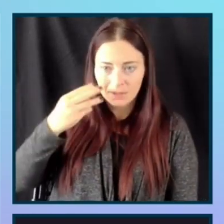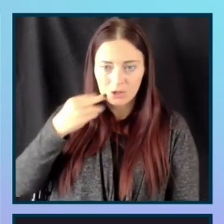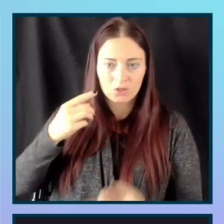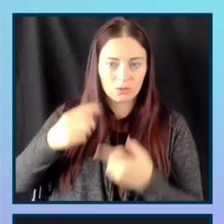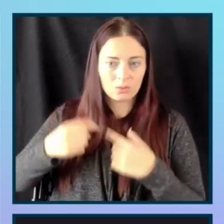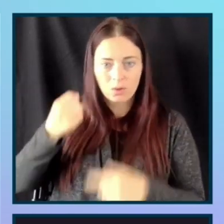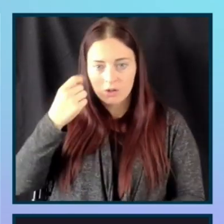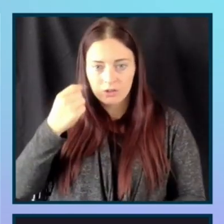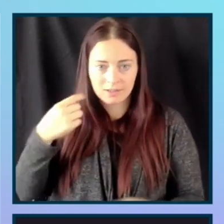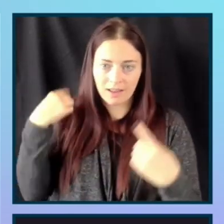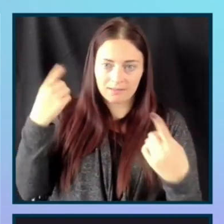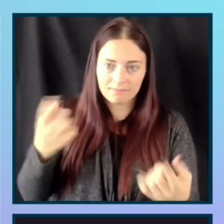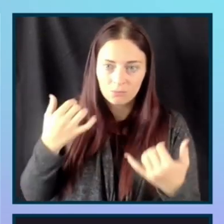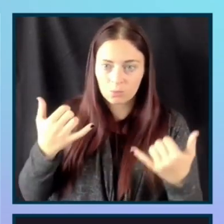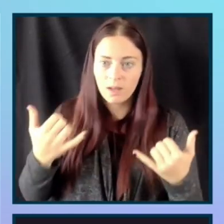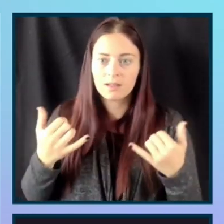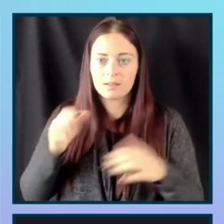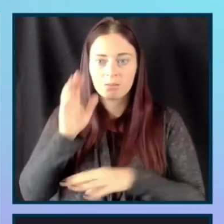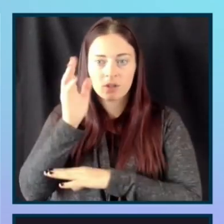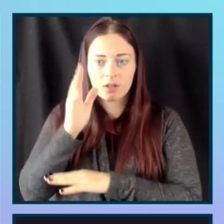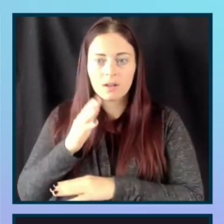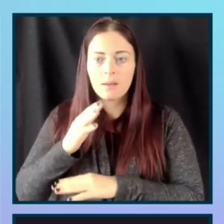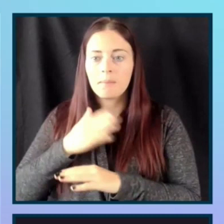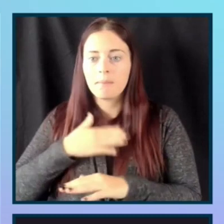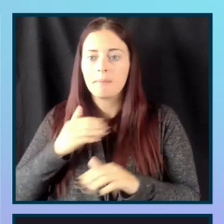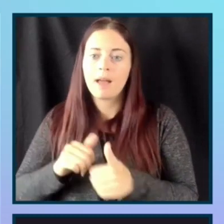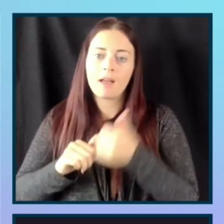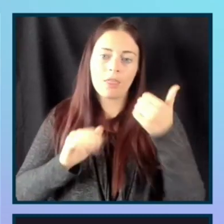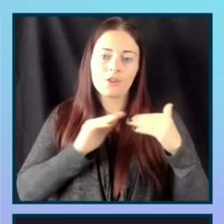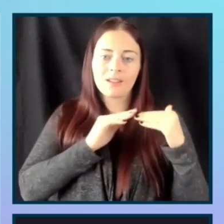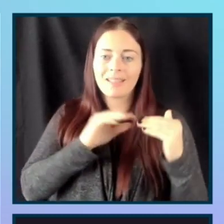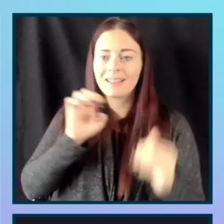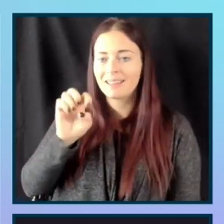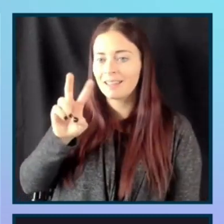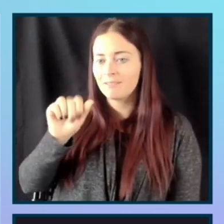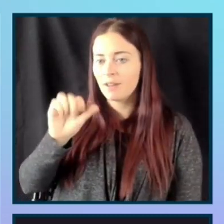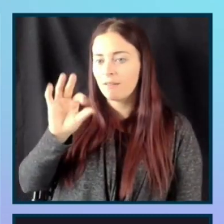And my colleague, Eve Ofosu, who designed the slides,